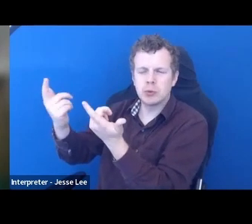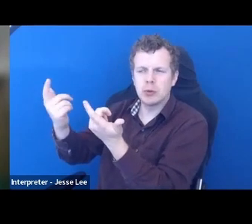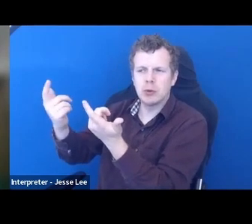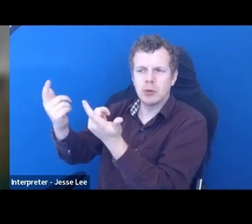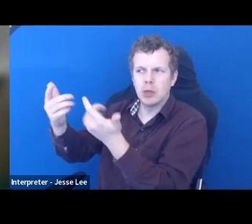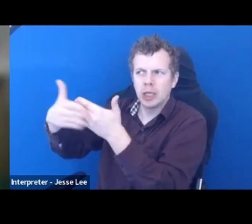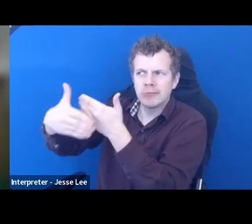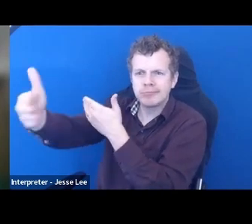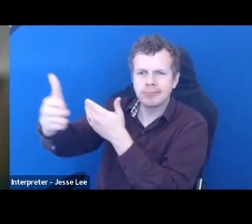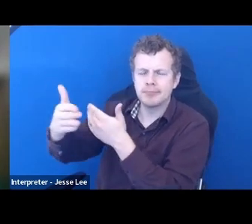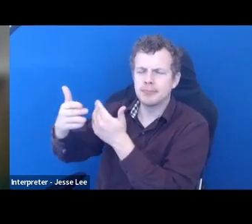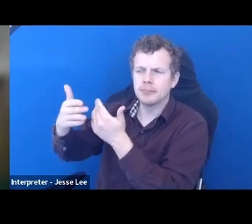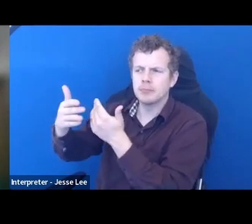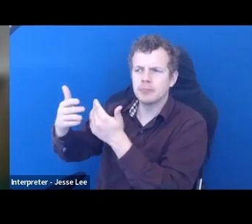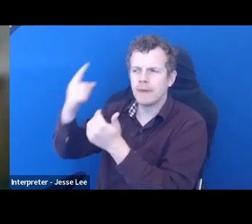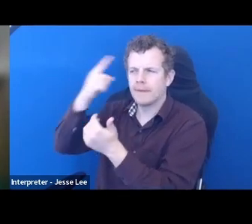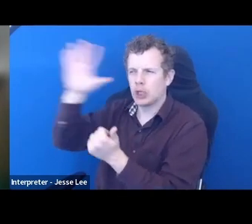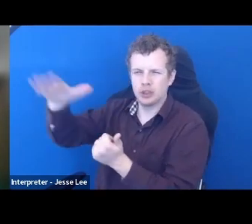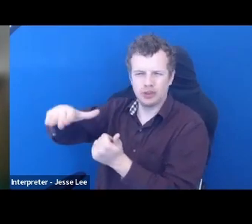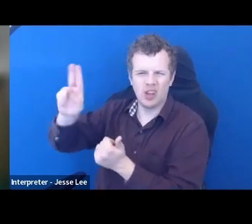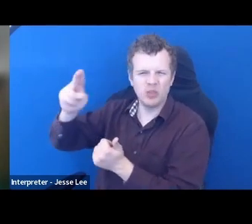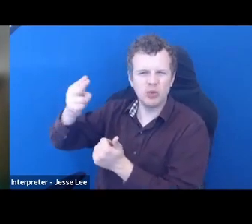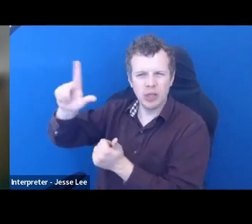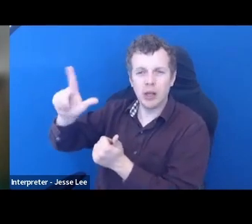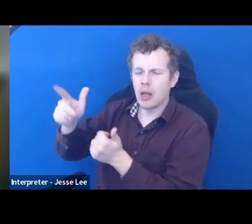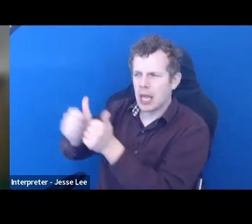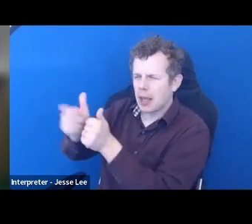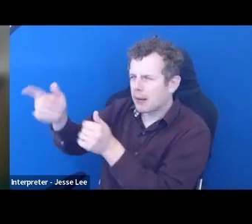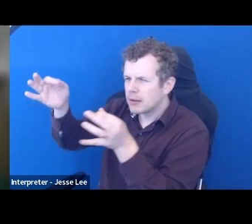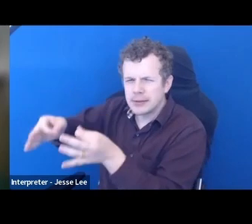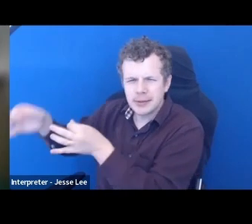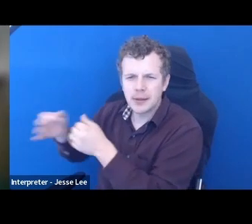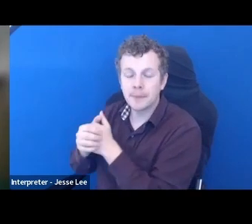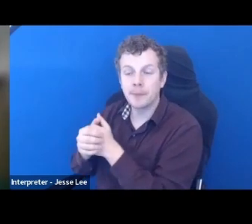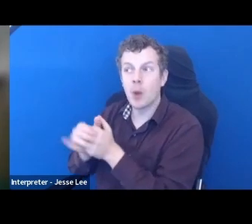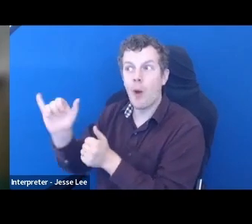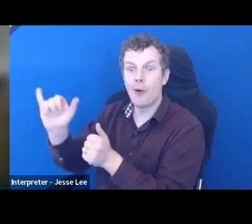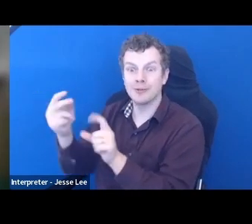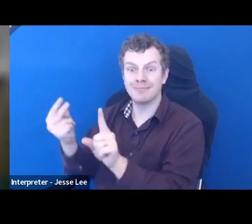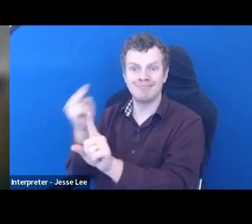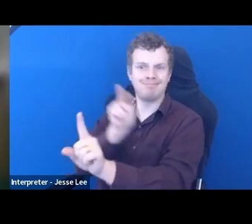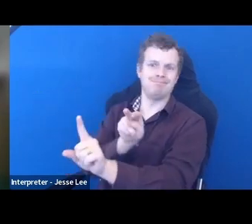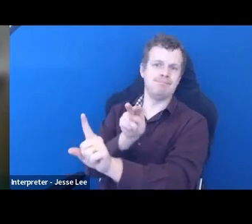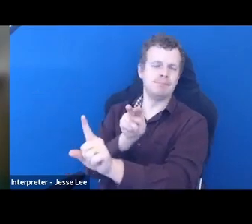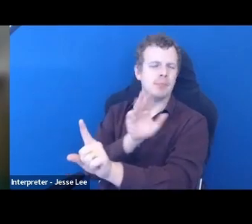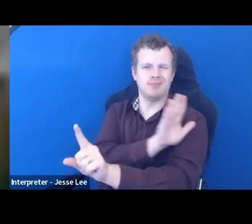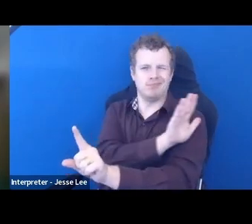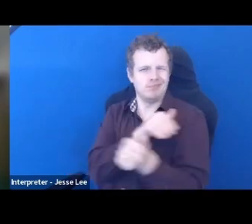for this - for unilateral hearing loss. And then also what the clinician or the audiologist perspective was